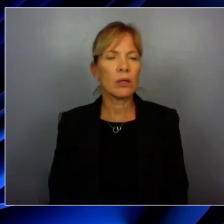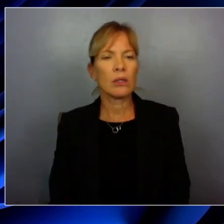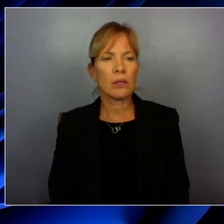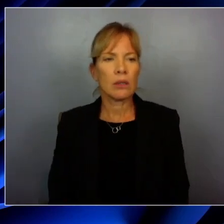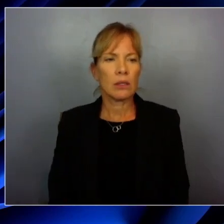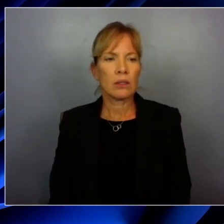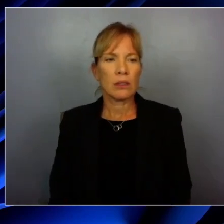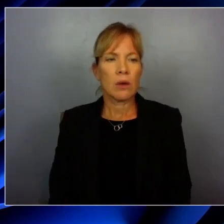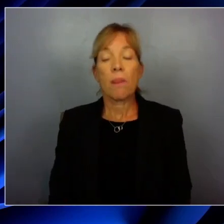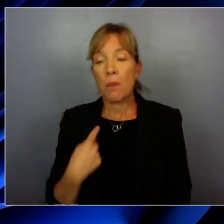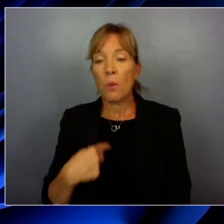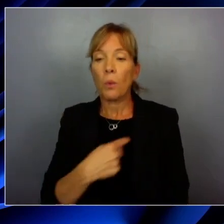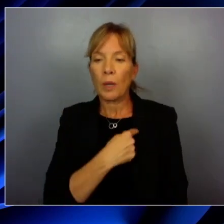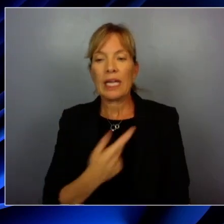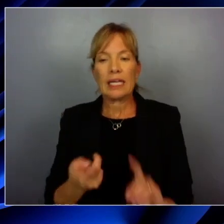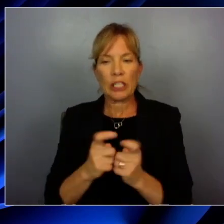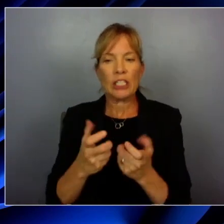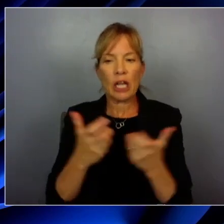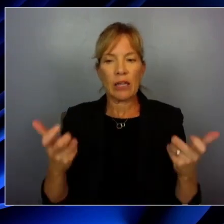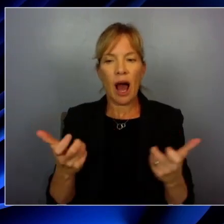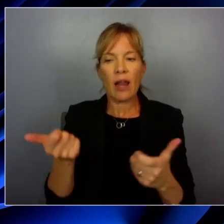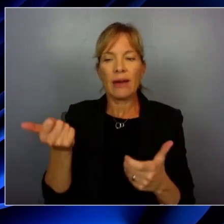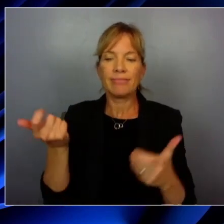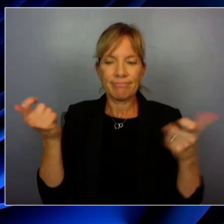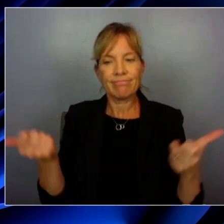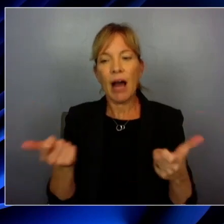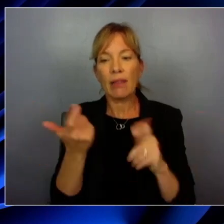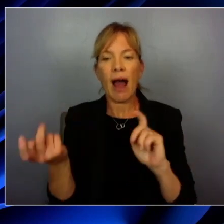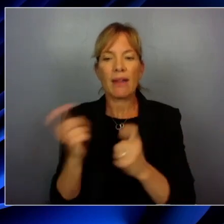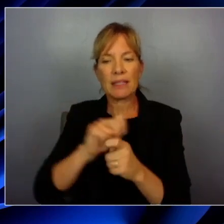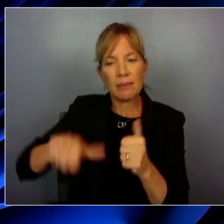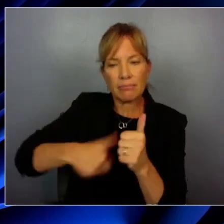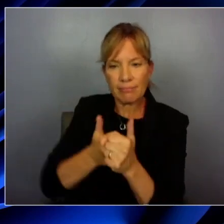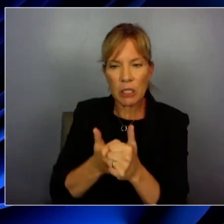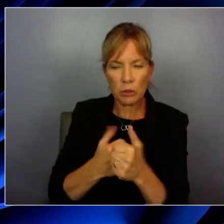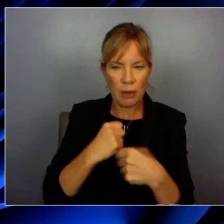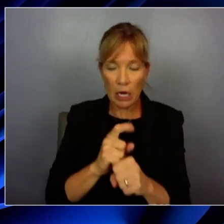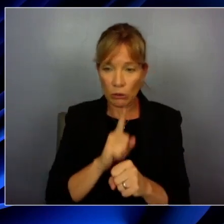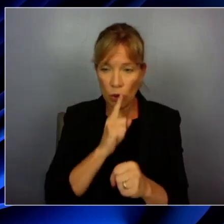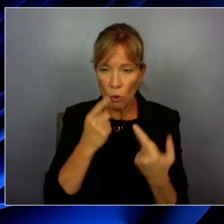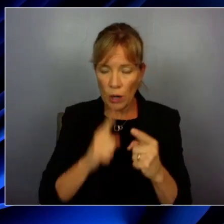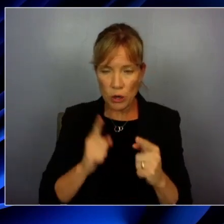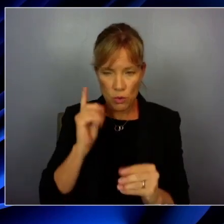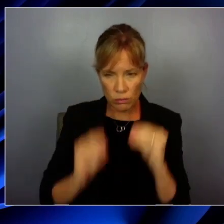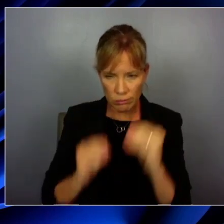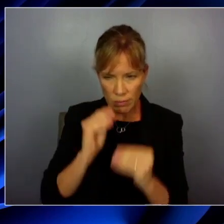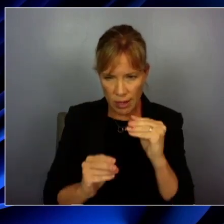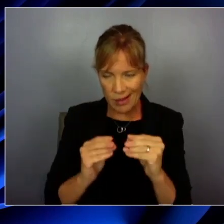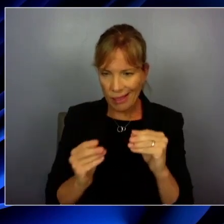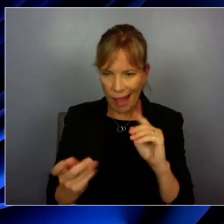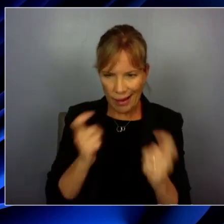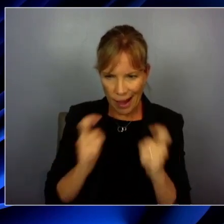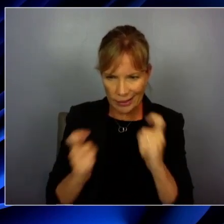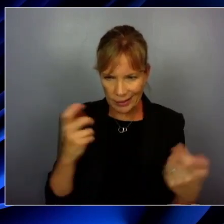of the hood of Windows to be able to make sure that when you customize things, they show up in a way that's pleasing,